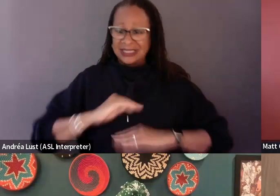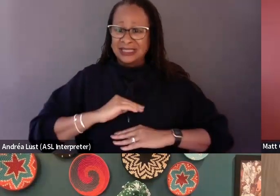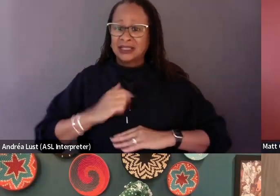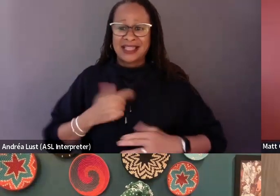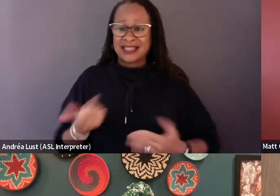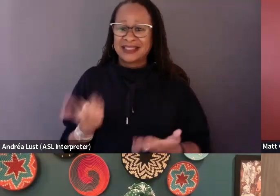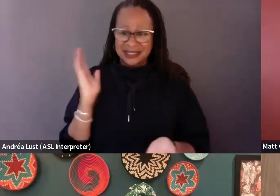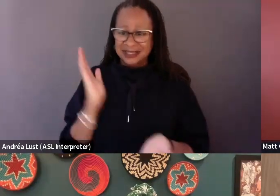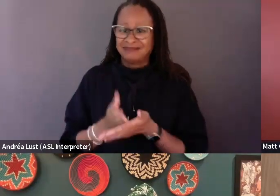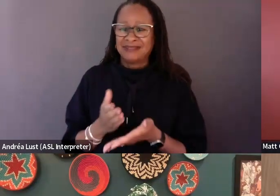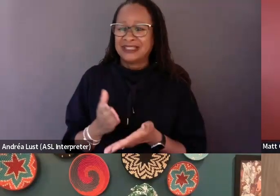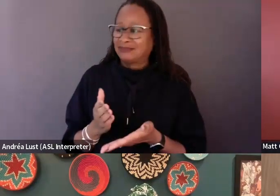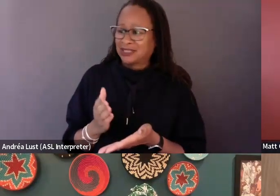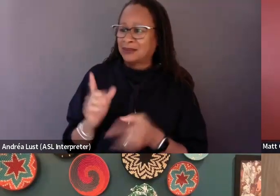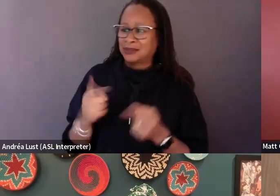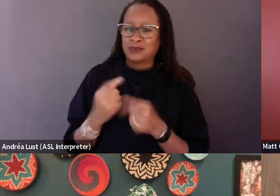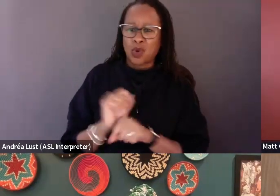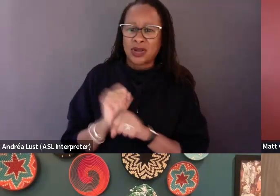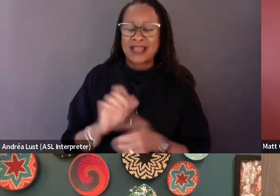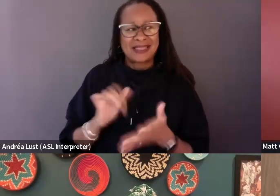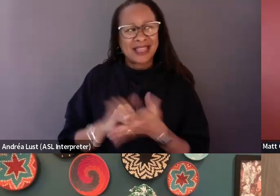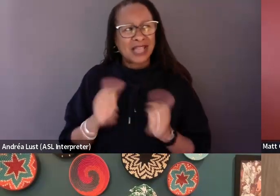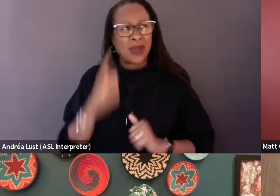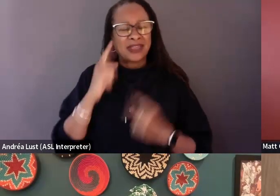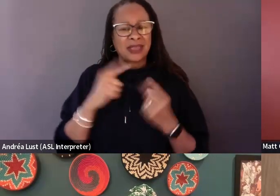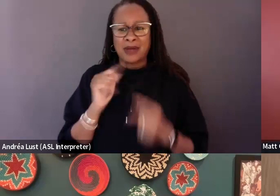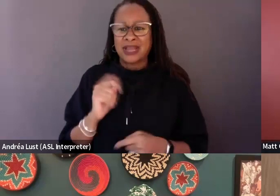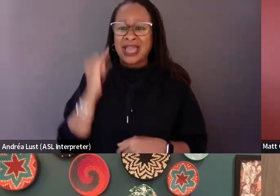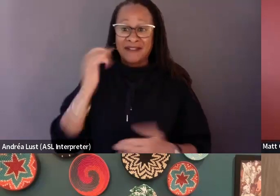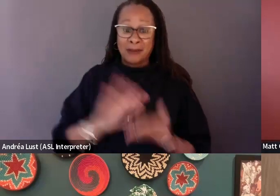Or at least that's how we think about it. So you know, here there were two characters